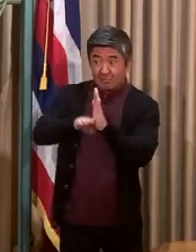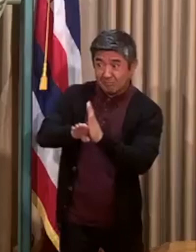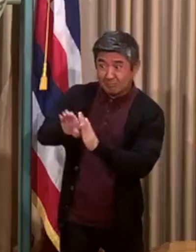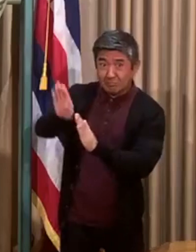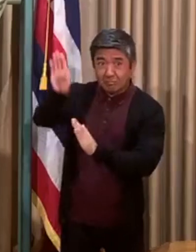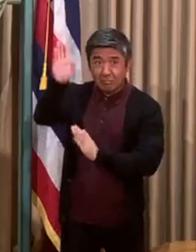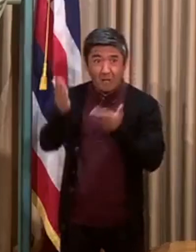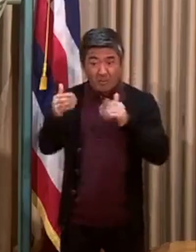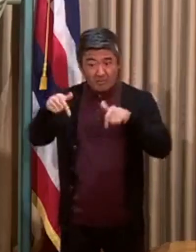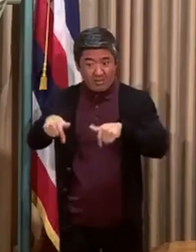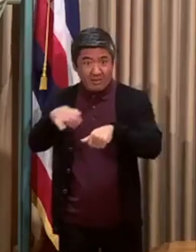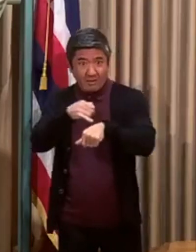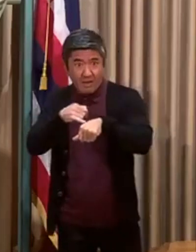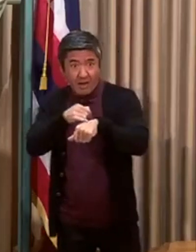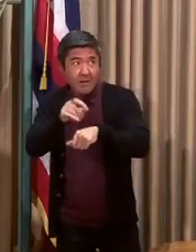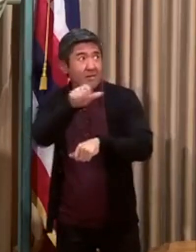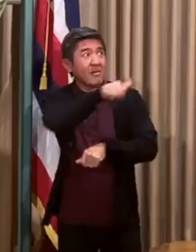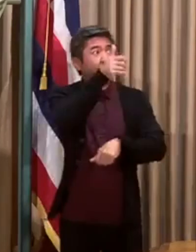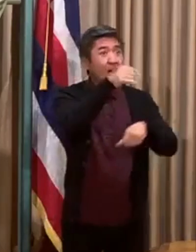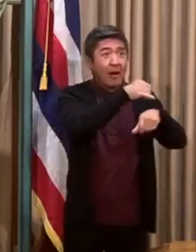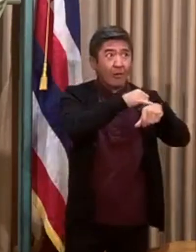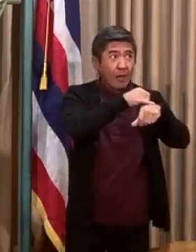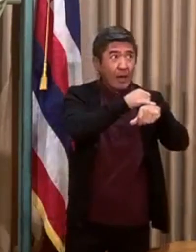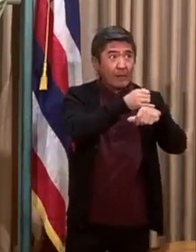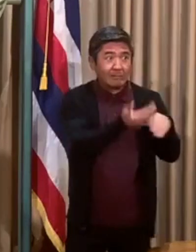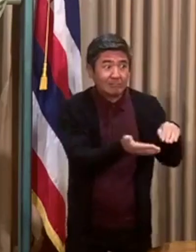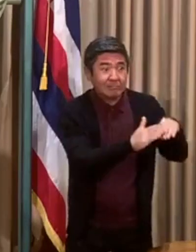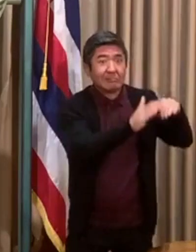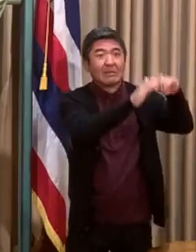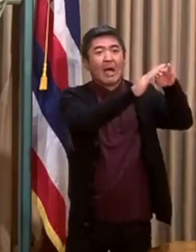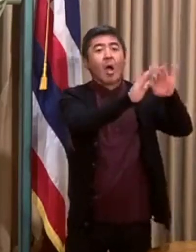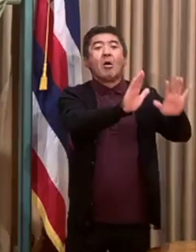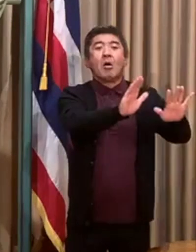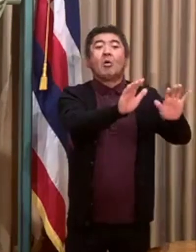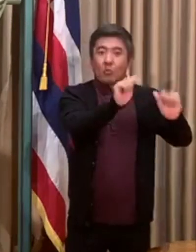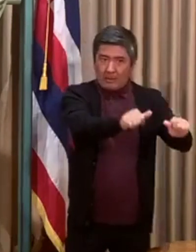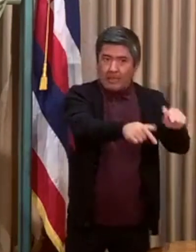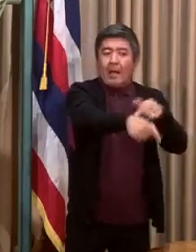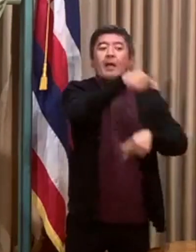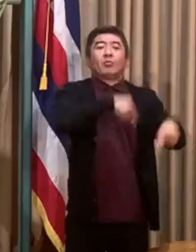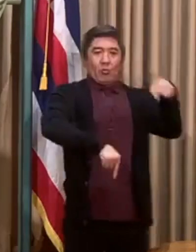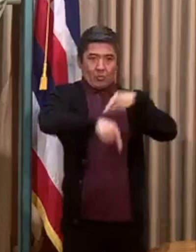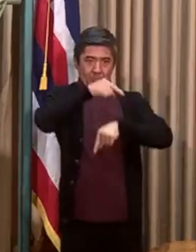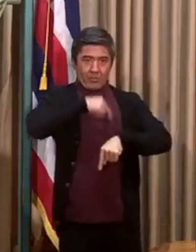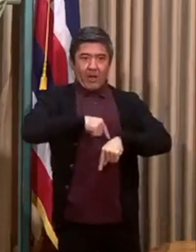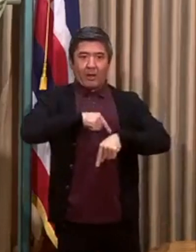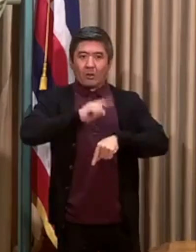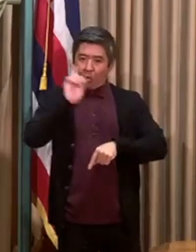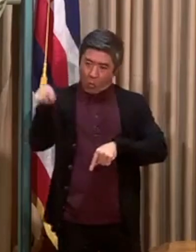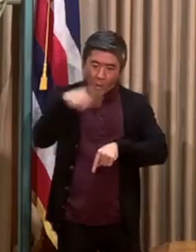and in that case we will be prepared to revert to fully online instruction if necessary.